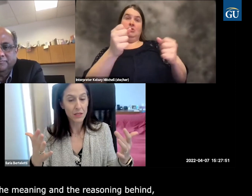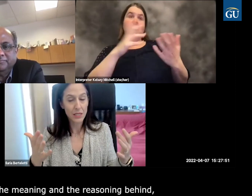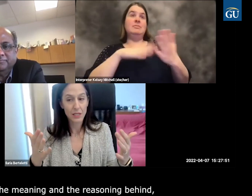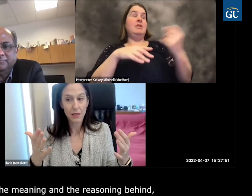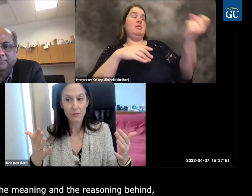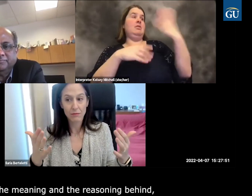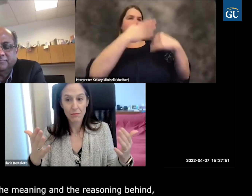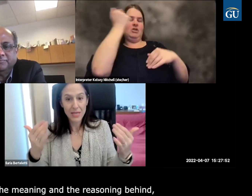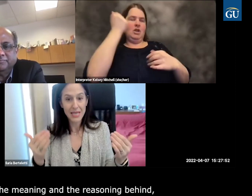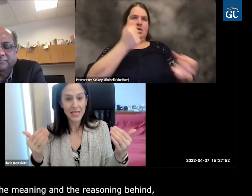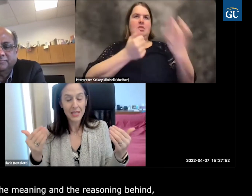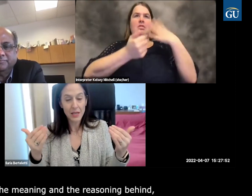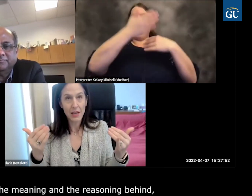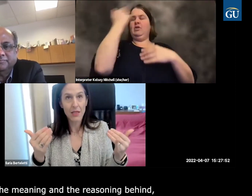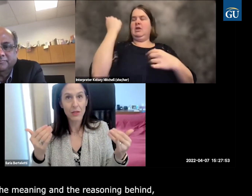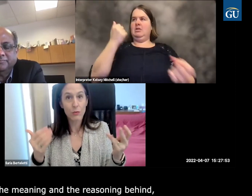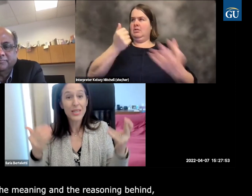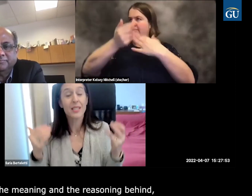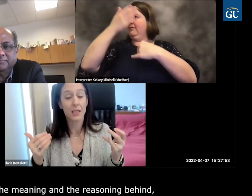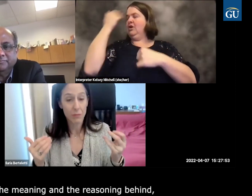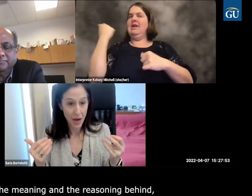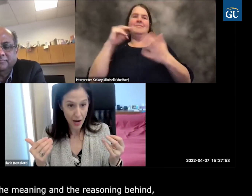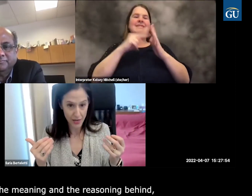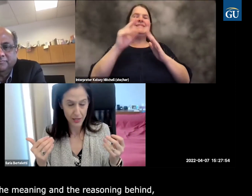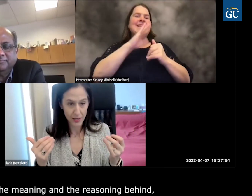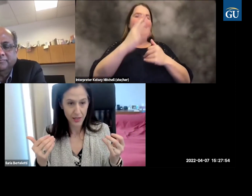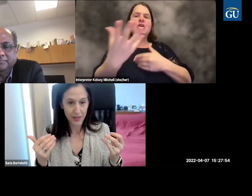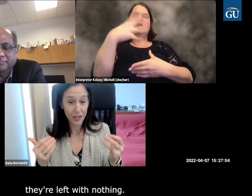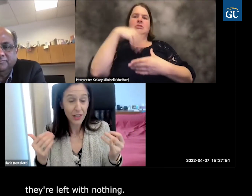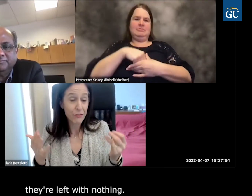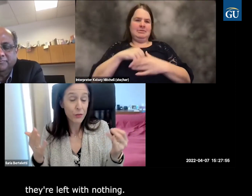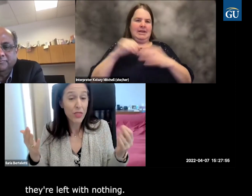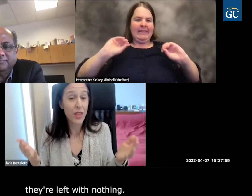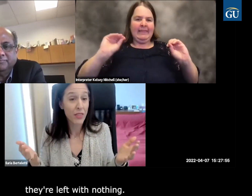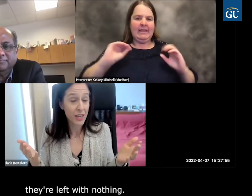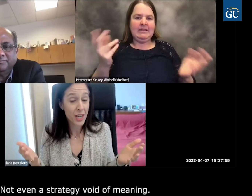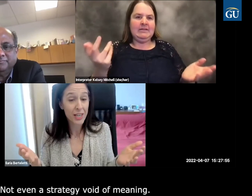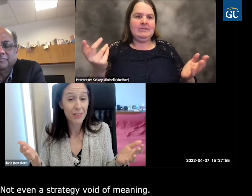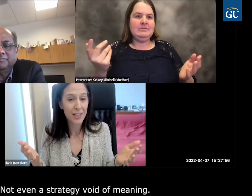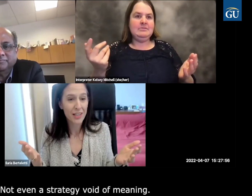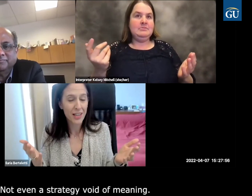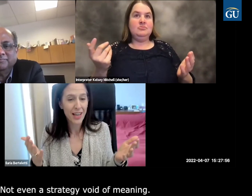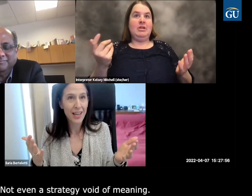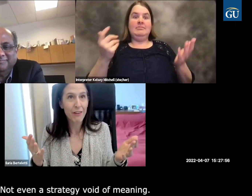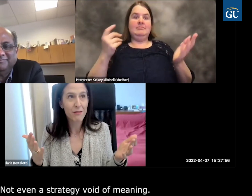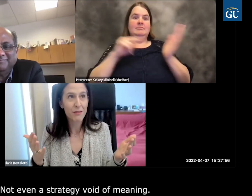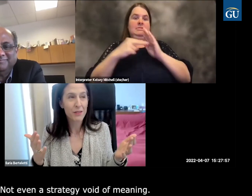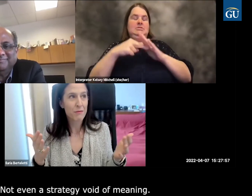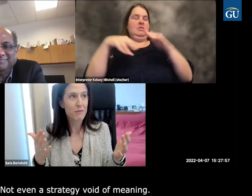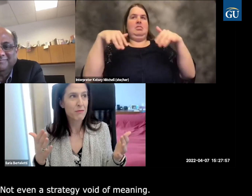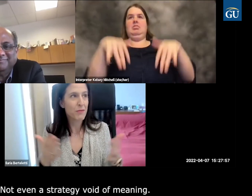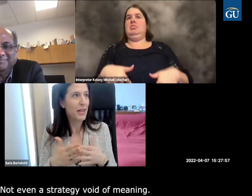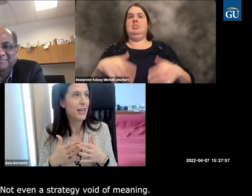the meaning and the reasoning behind they're